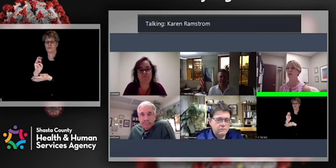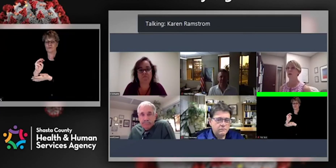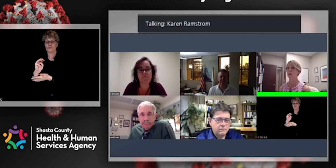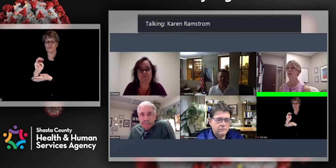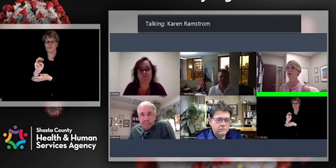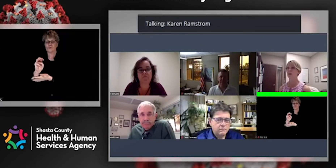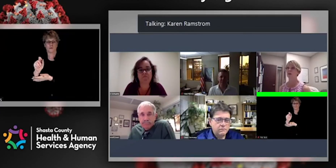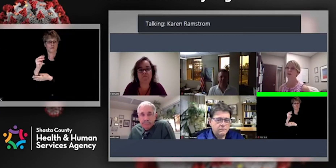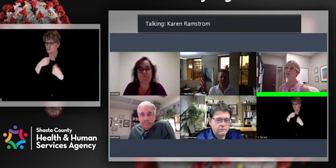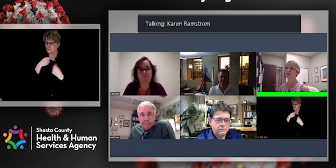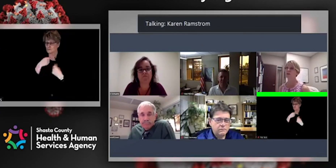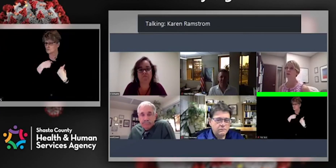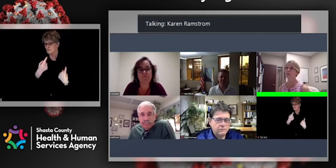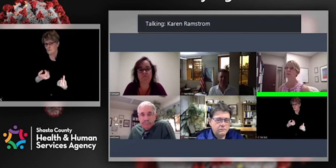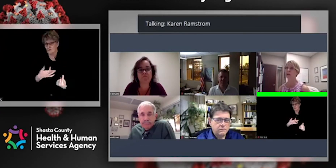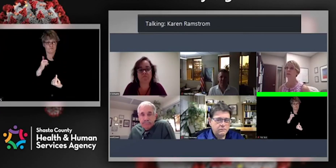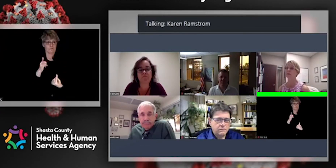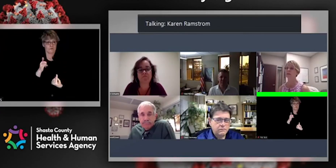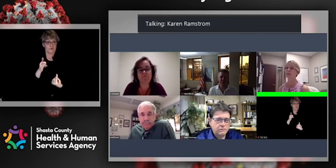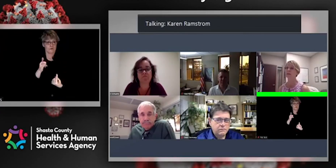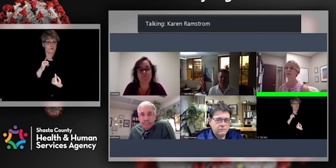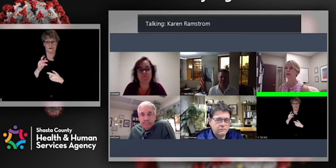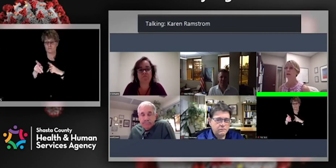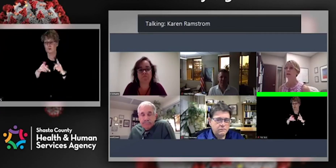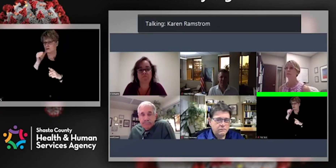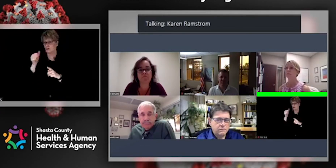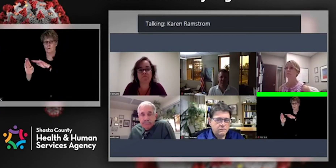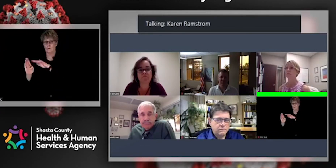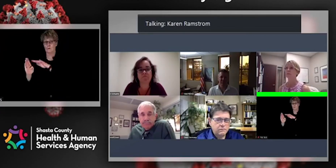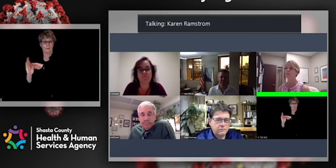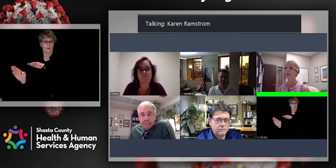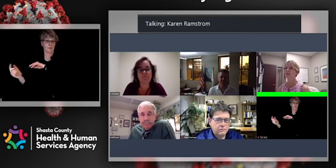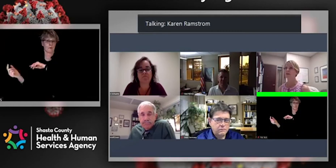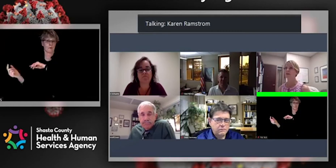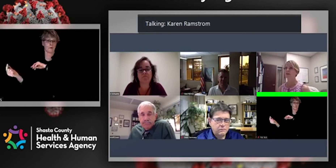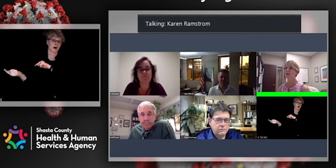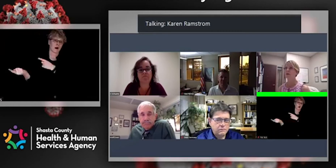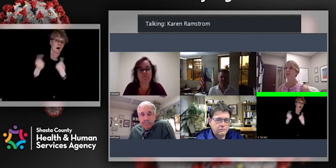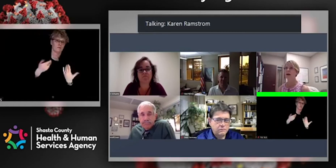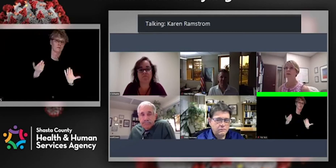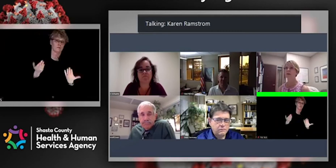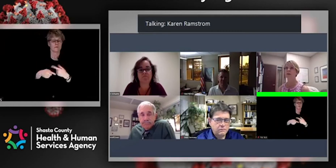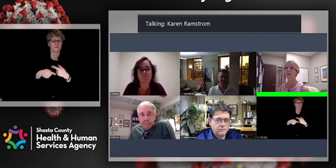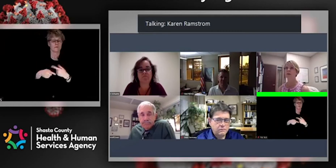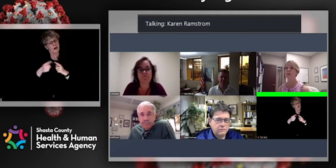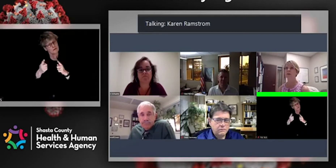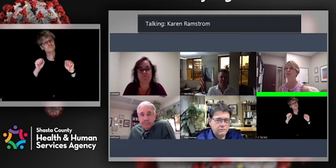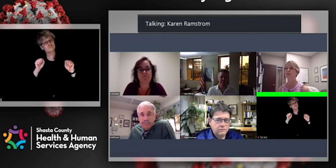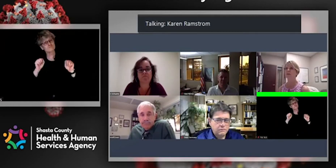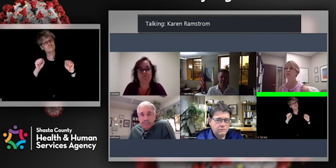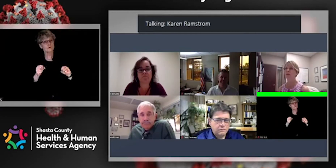possible. Our hotels I'm sure could be impacted. I don't know that we have a good sense of